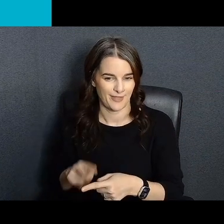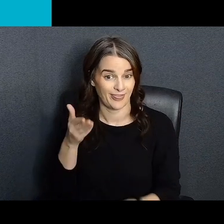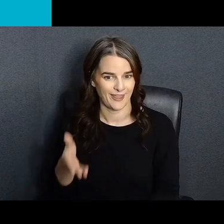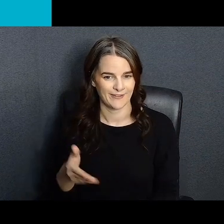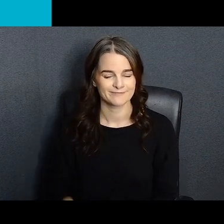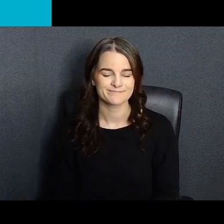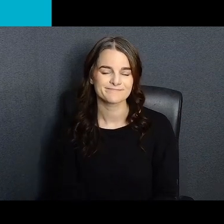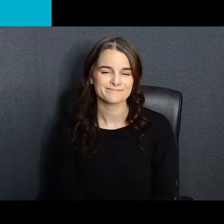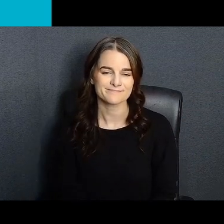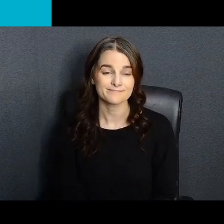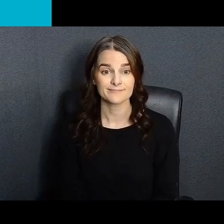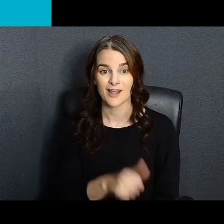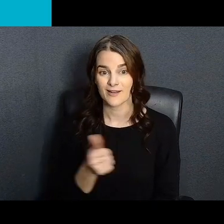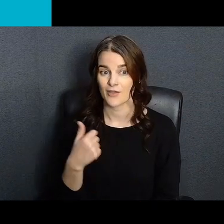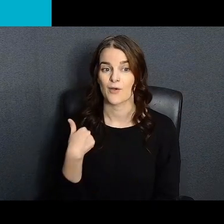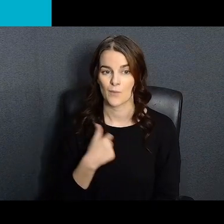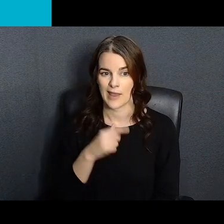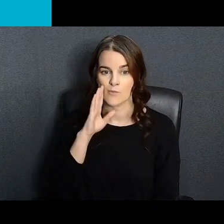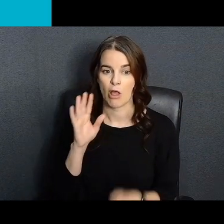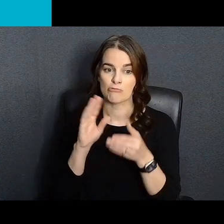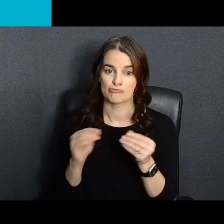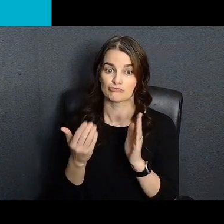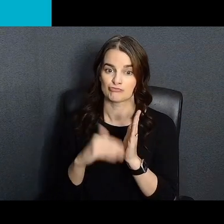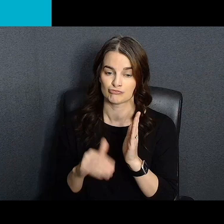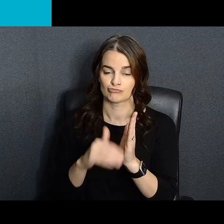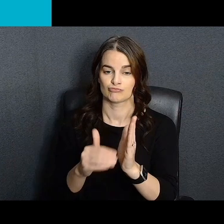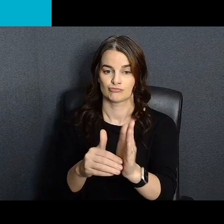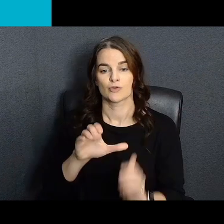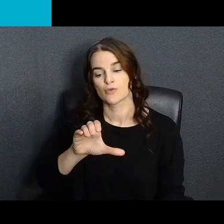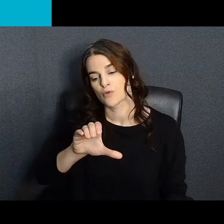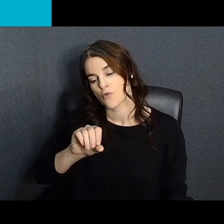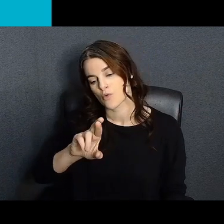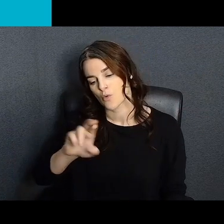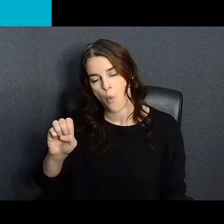Another thing that you're going to hear us say a lot today too is core vocabulary.